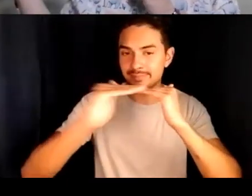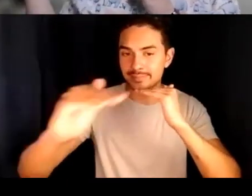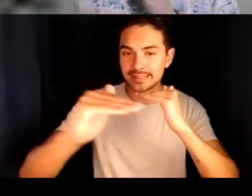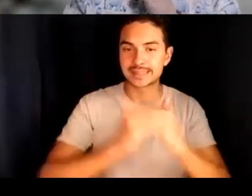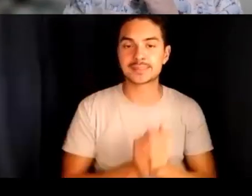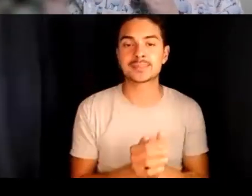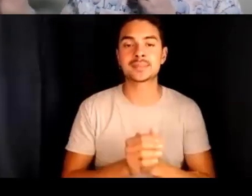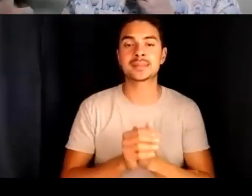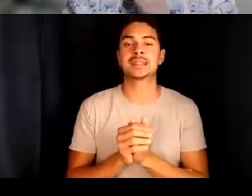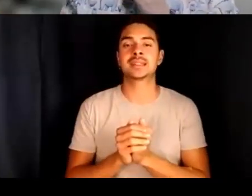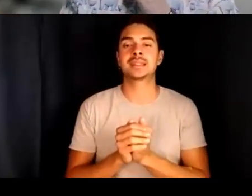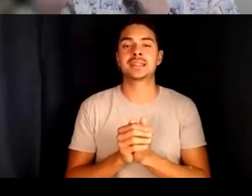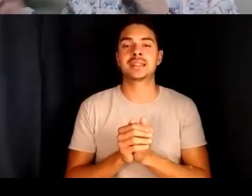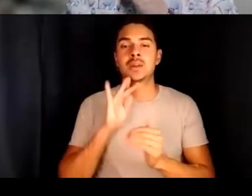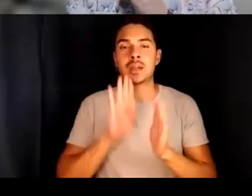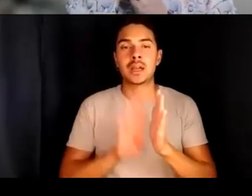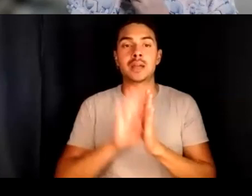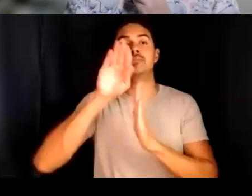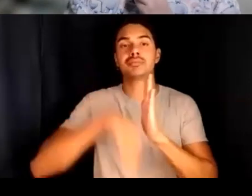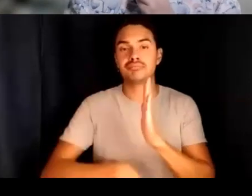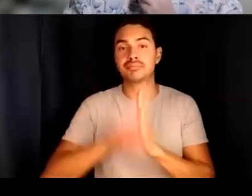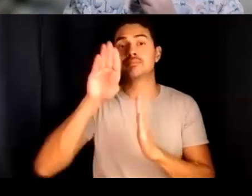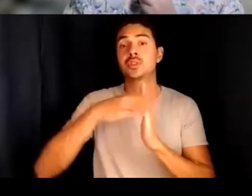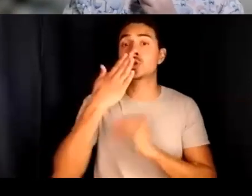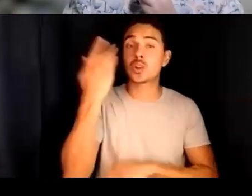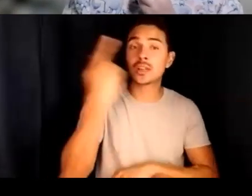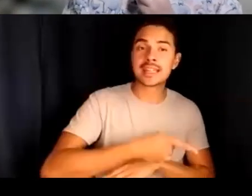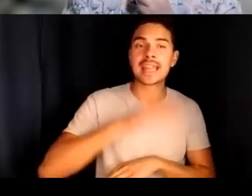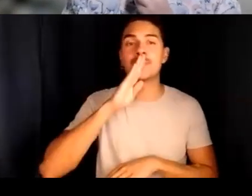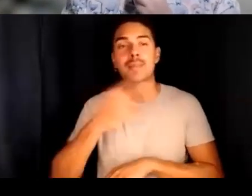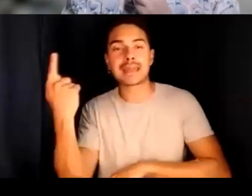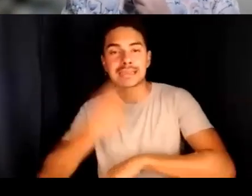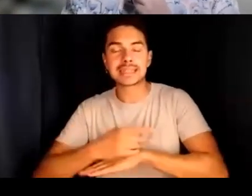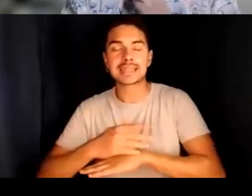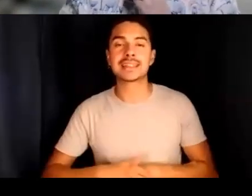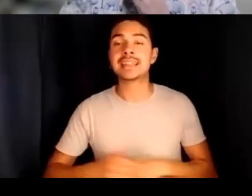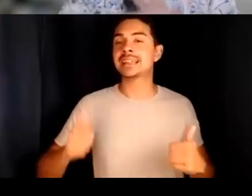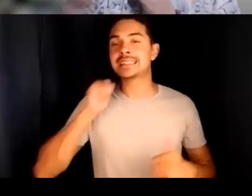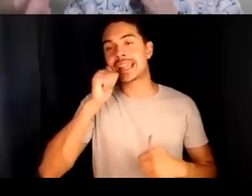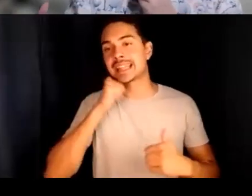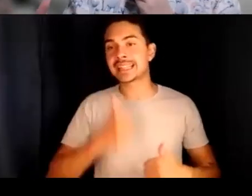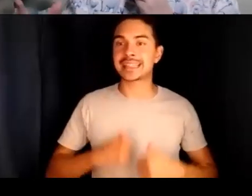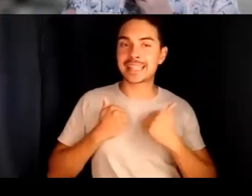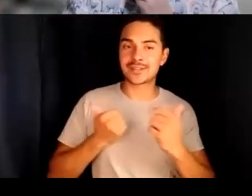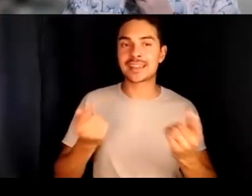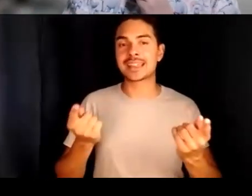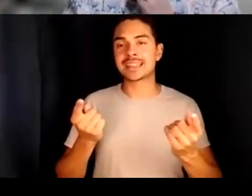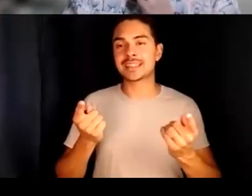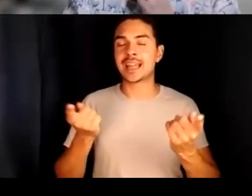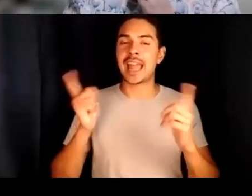having ups and downs, good days and bad days. So one thing we wanna remember here is that if you're working with somebody over time